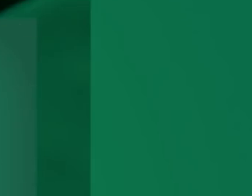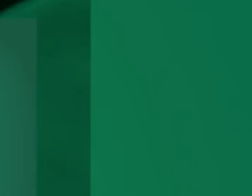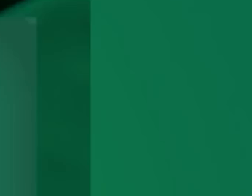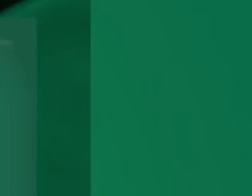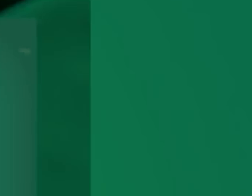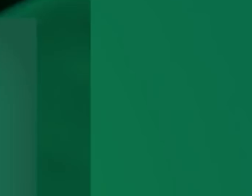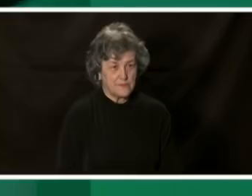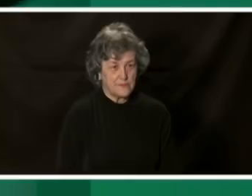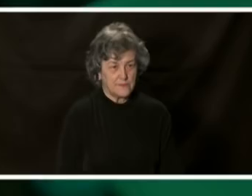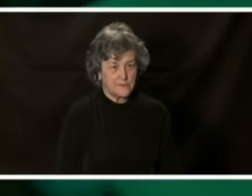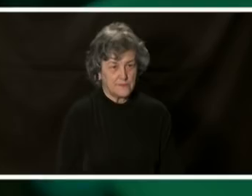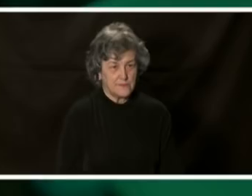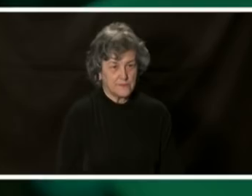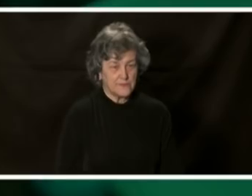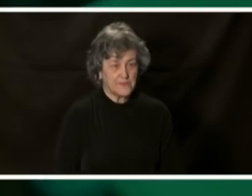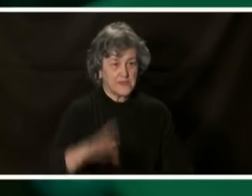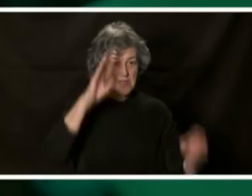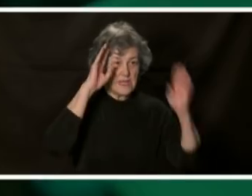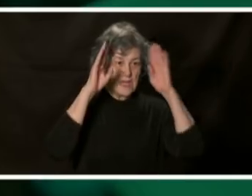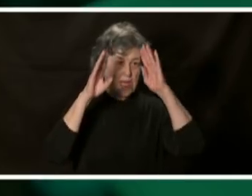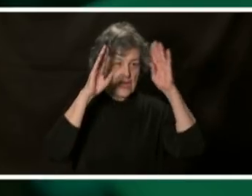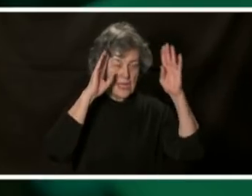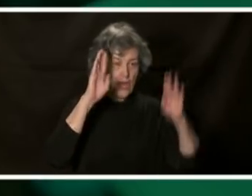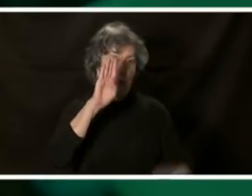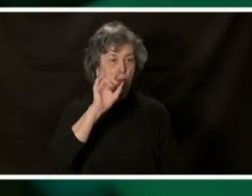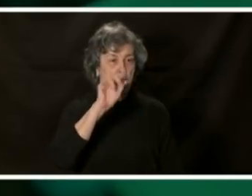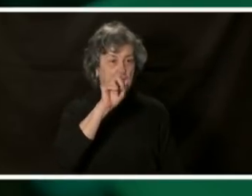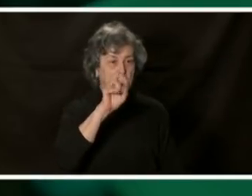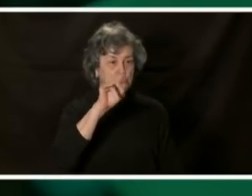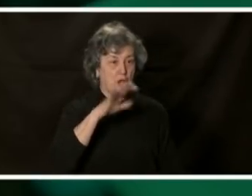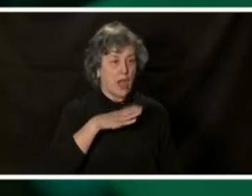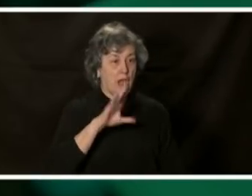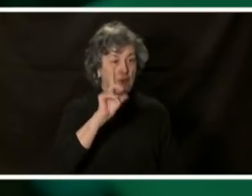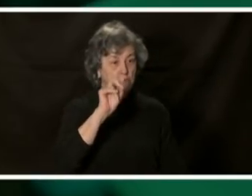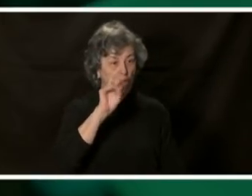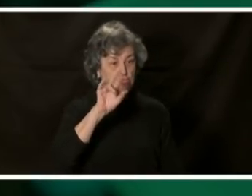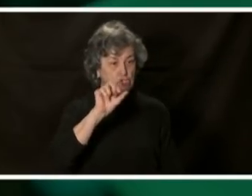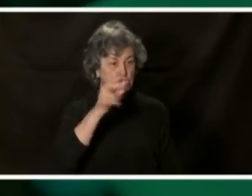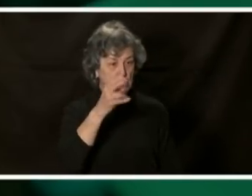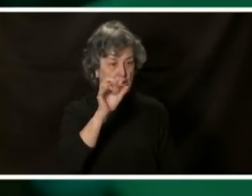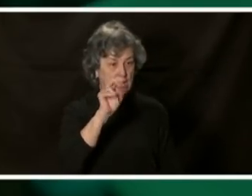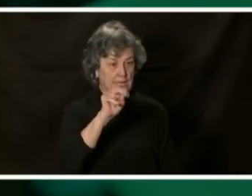» HELLO, BLAZERS. I'M DR. SHANNON BLANTON, THE DEAN OF THE UAB HONOR'S COLLEGE.